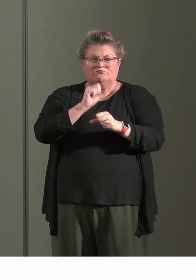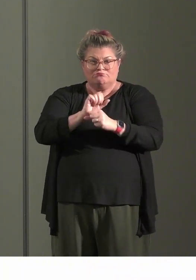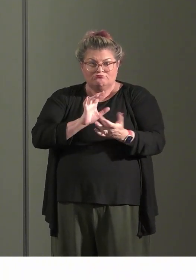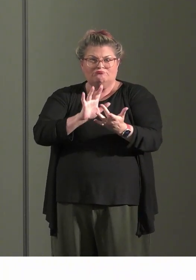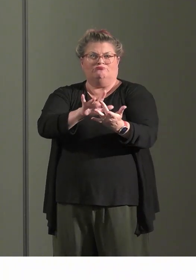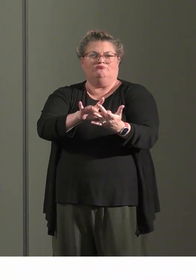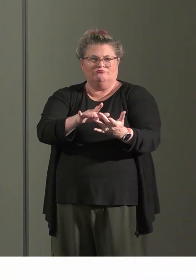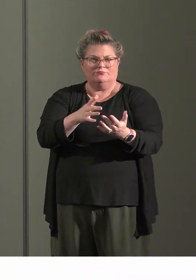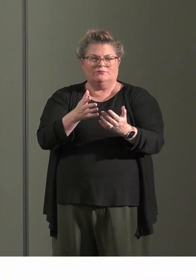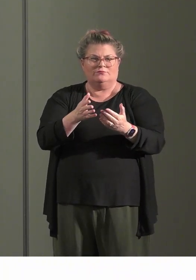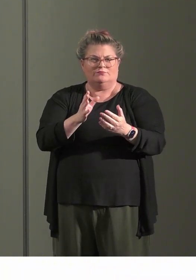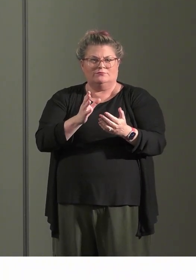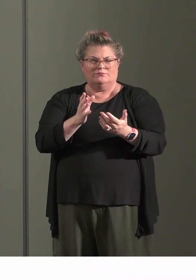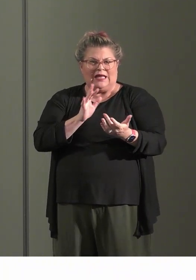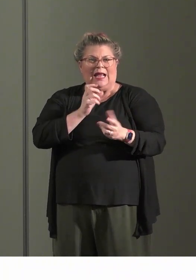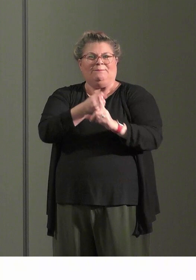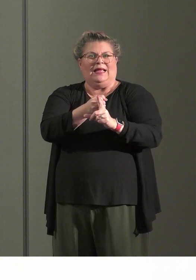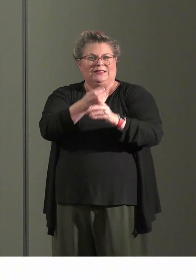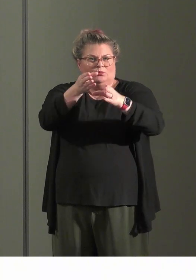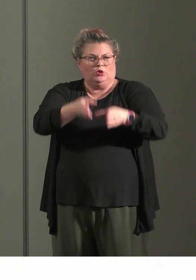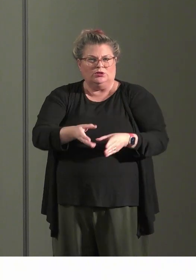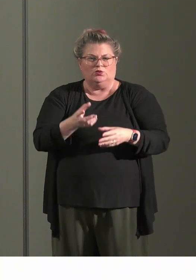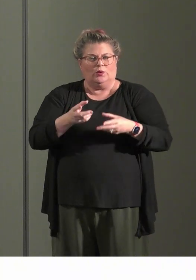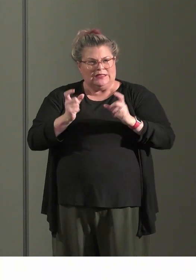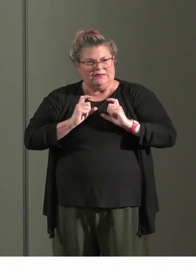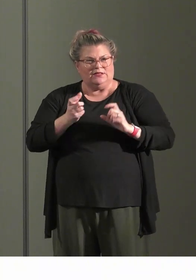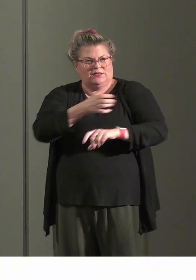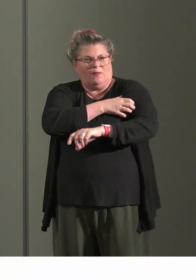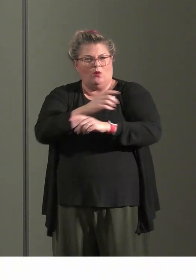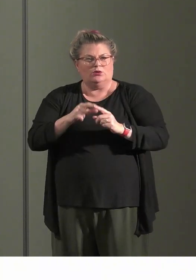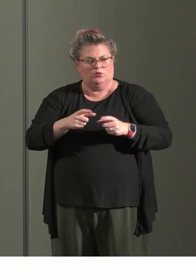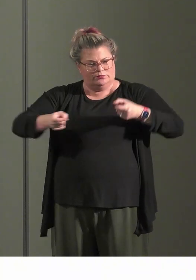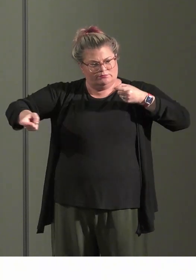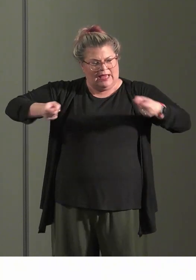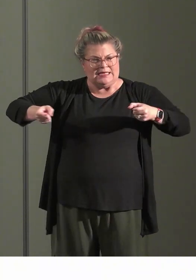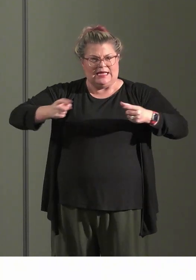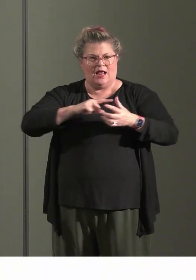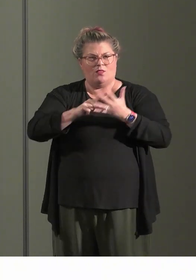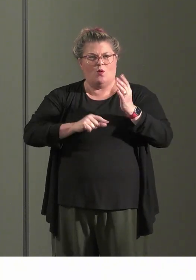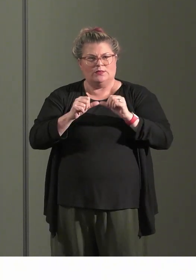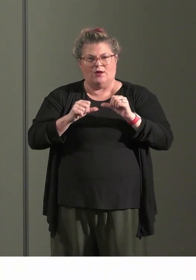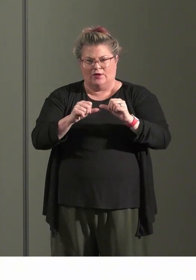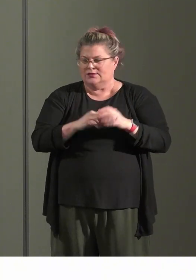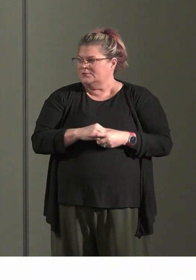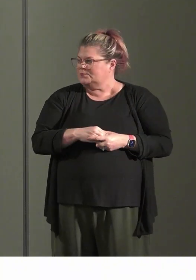power to enforce and mandate in the areas. >> DAVE: Excellent. Brandon let's talk